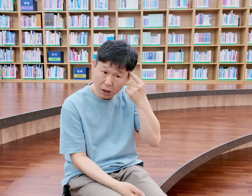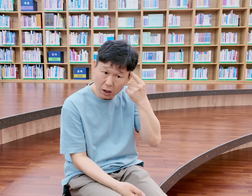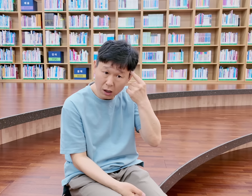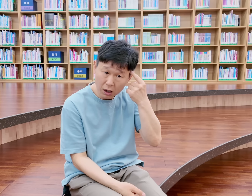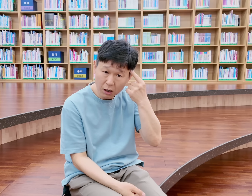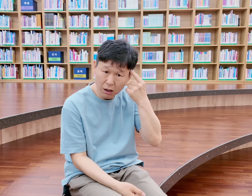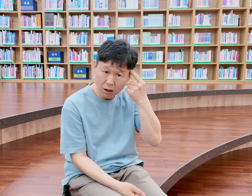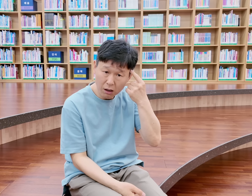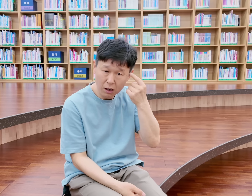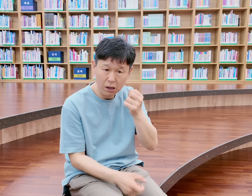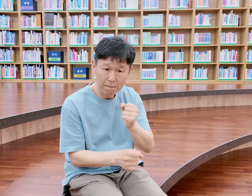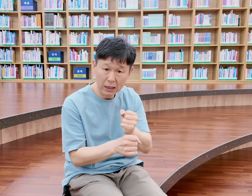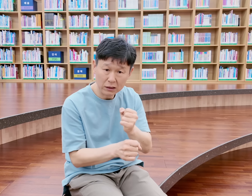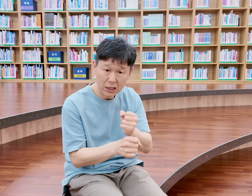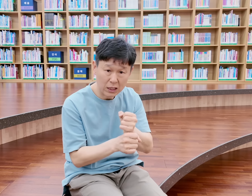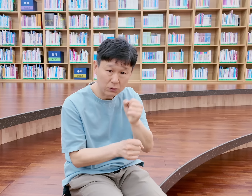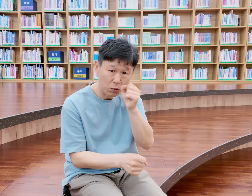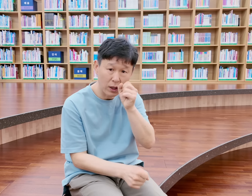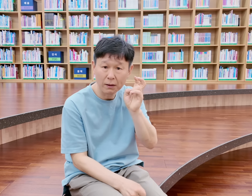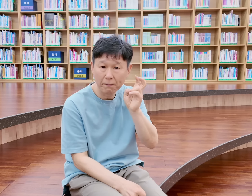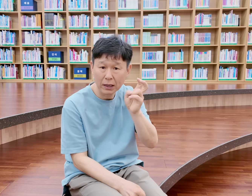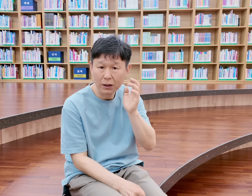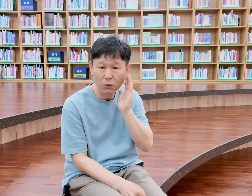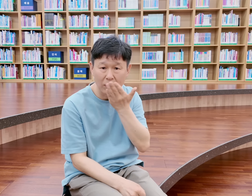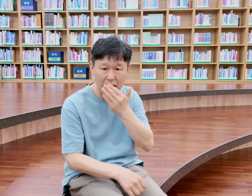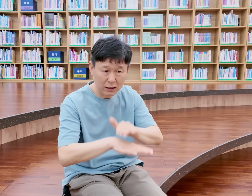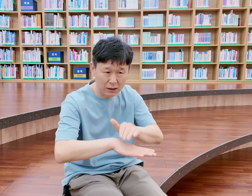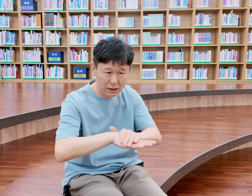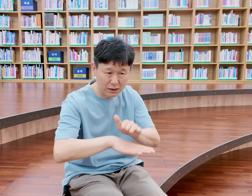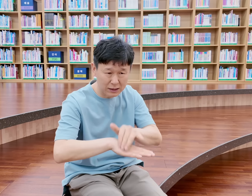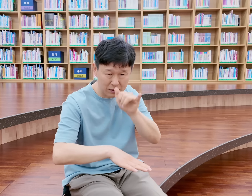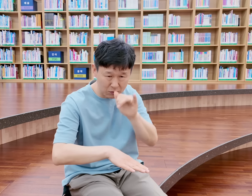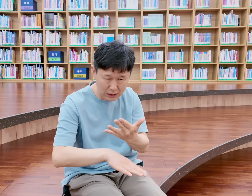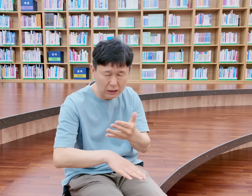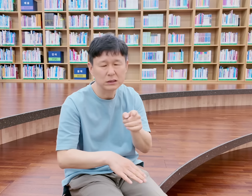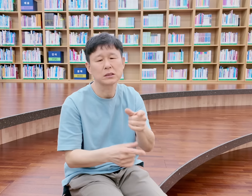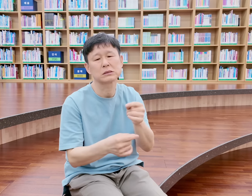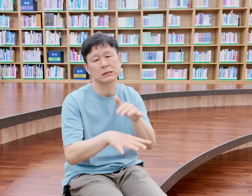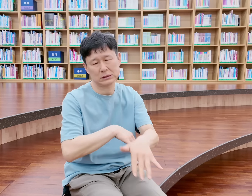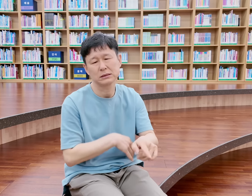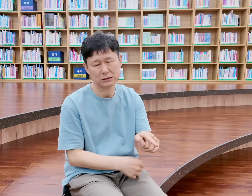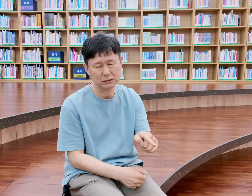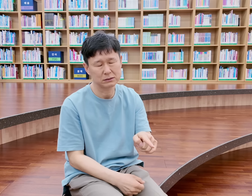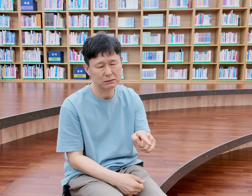Because it is an experience of making. Deaf people like to do things with their hands, so